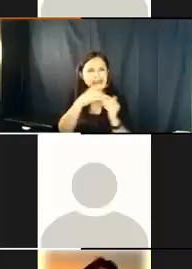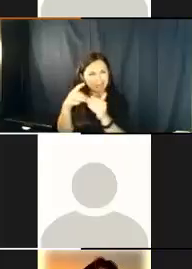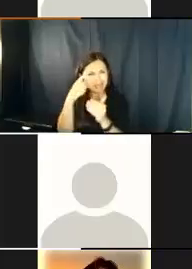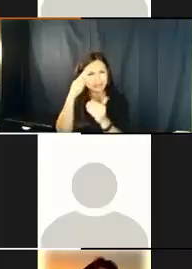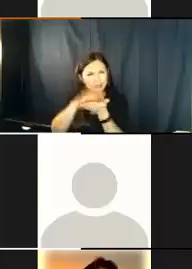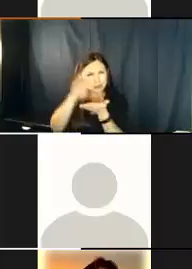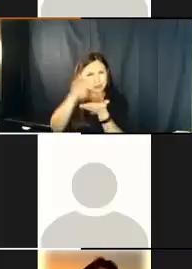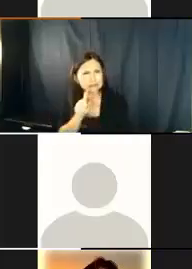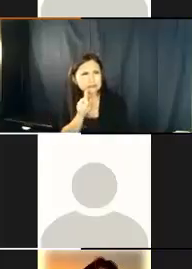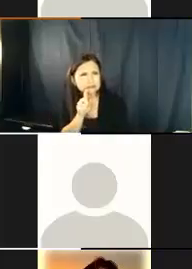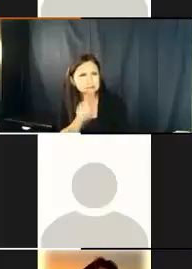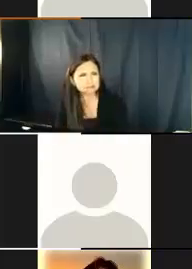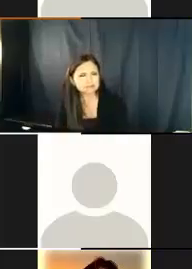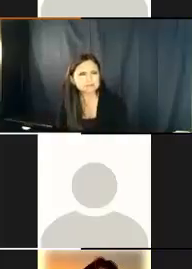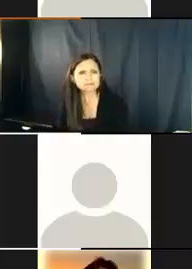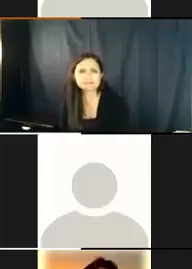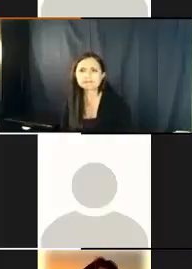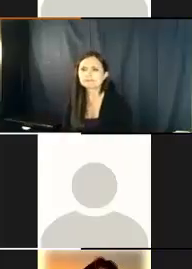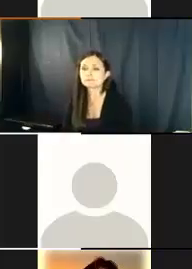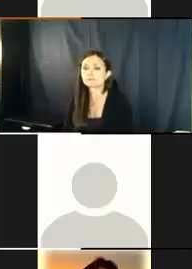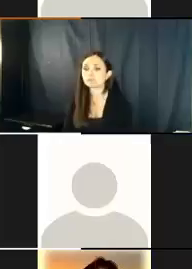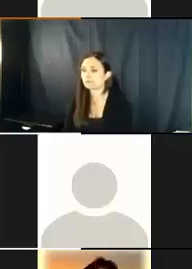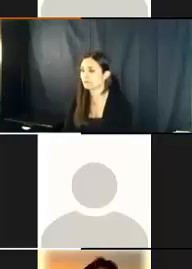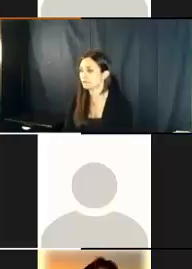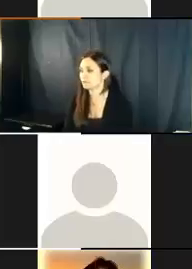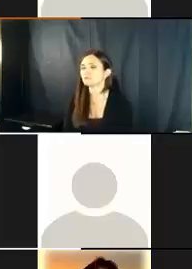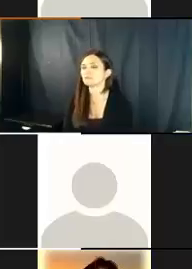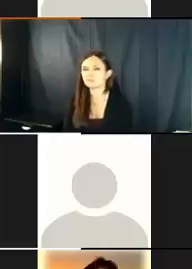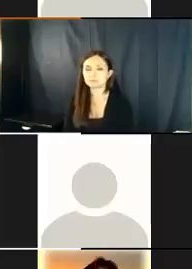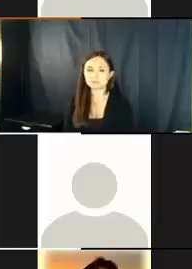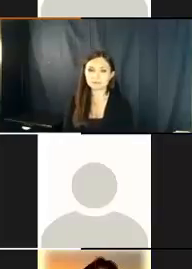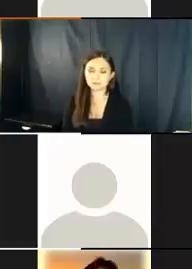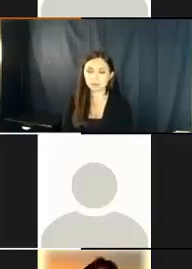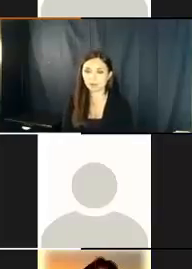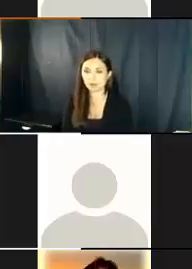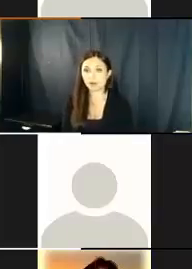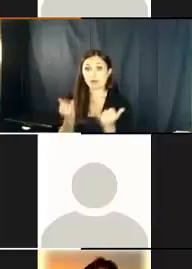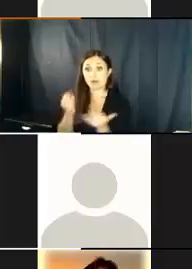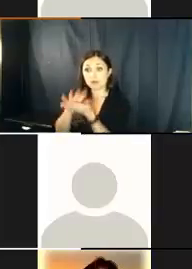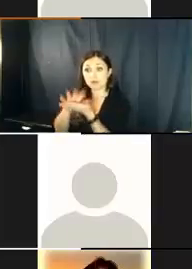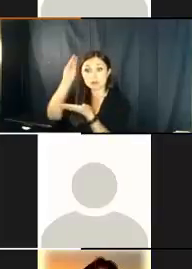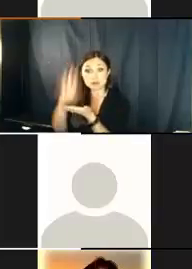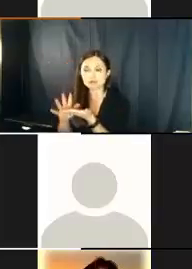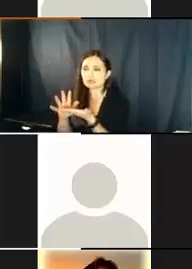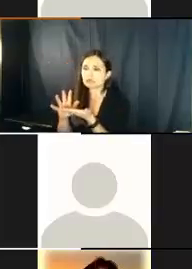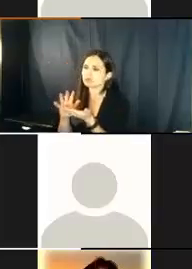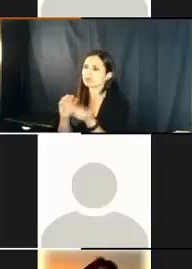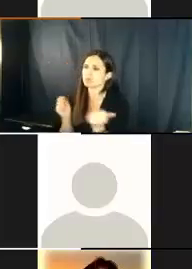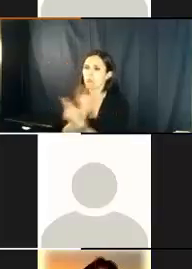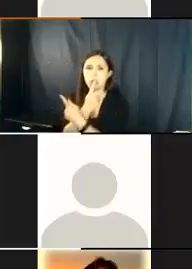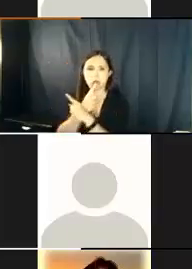so right now our students start at all different time so not only is it asynchronous but a